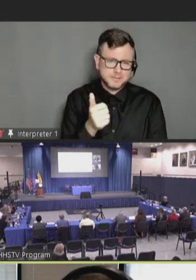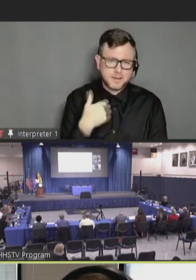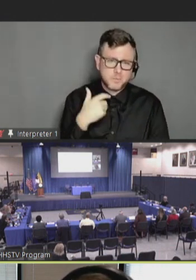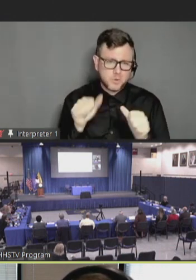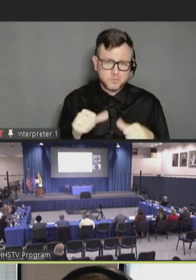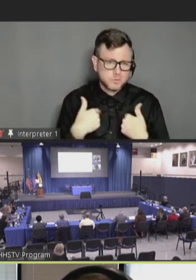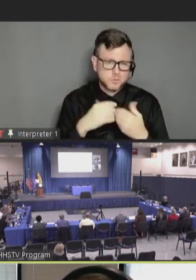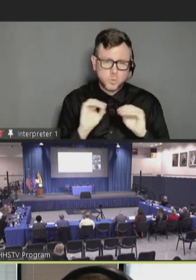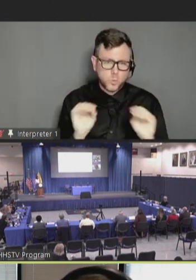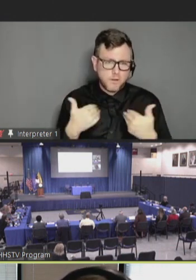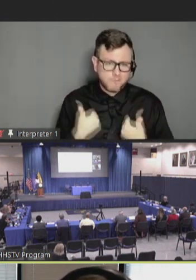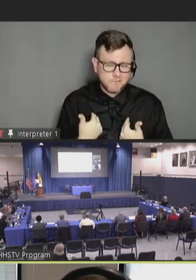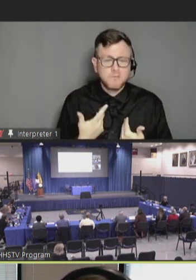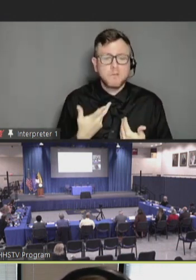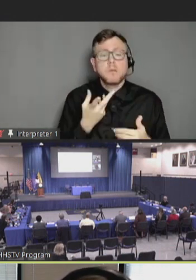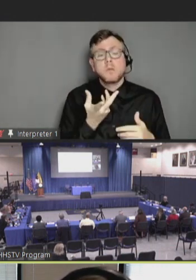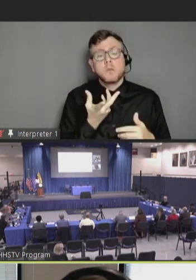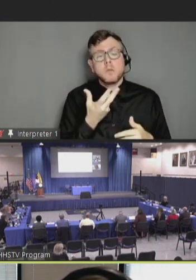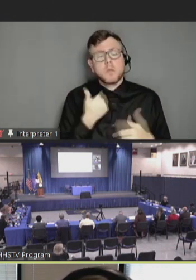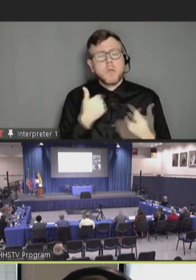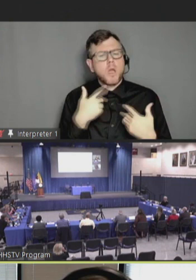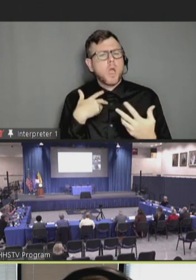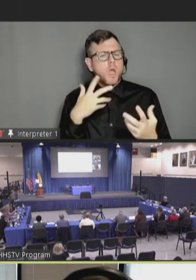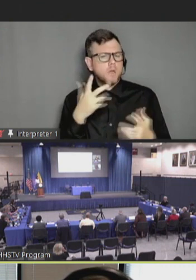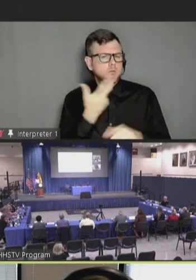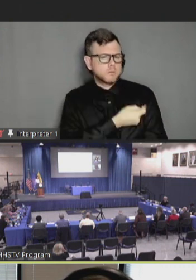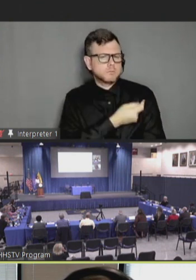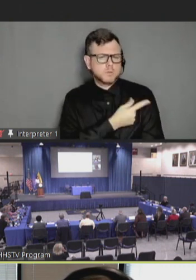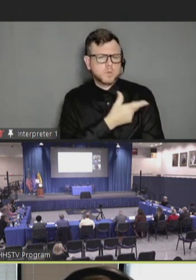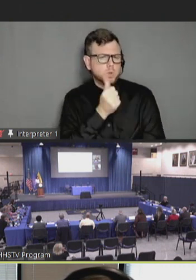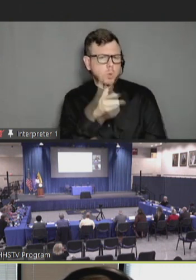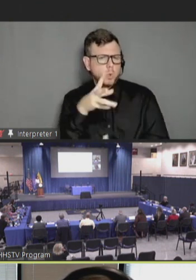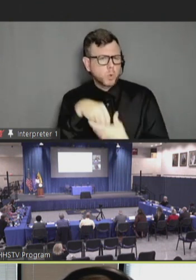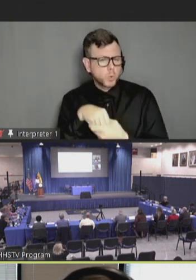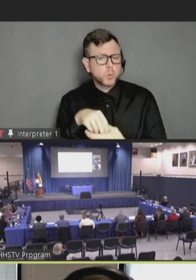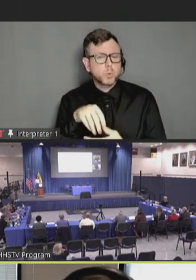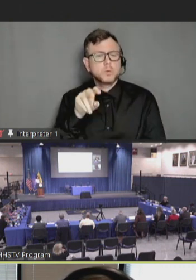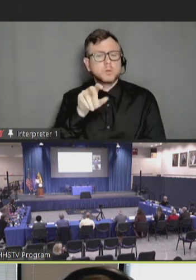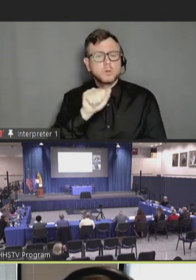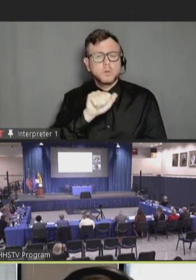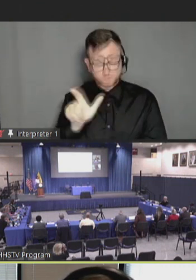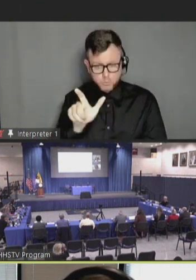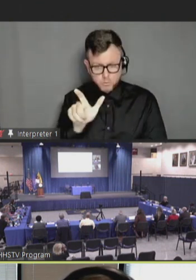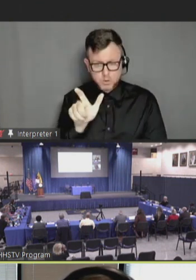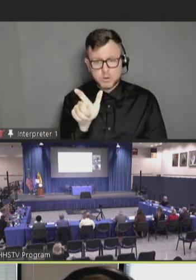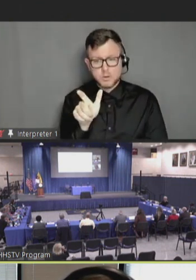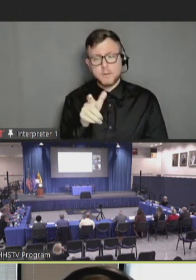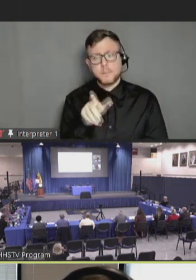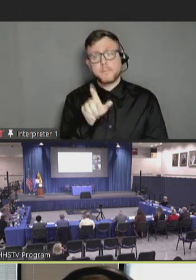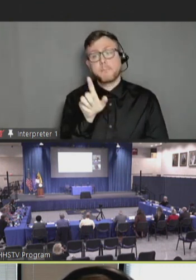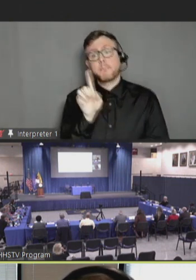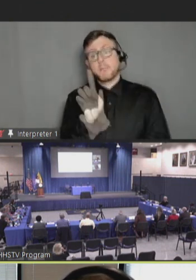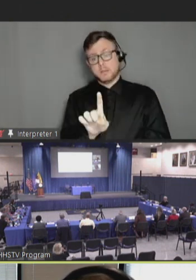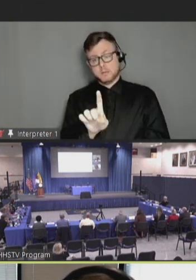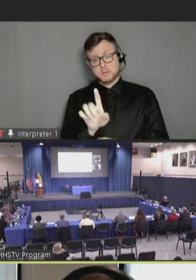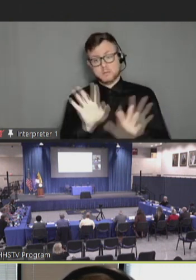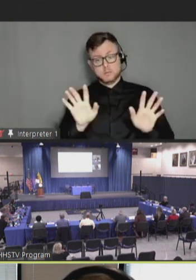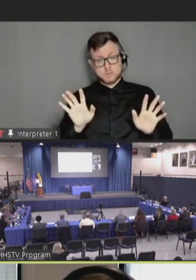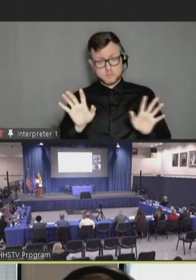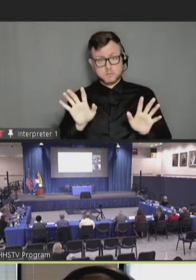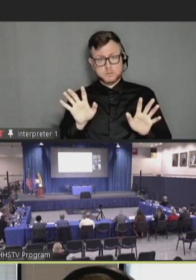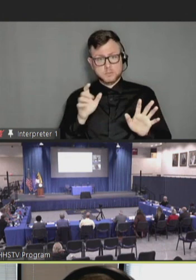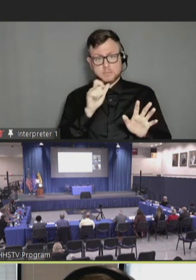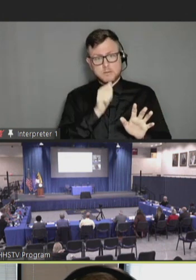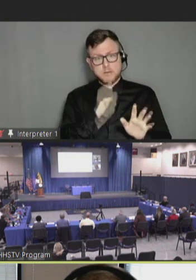And so, you know, there are vaccines that do not contain aluminum, but not of the same